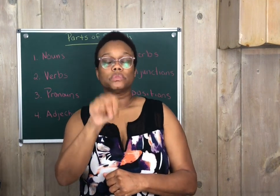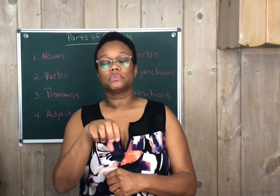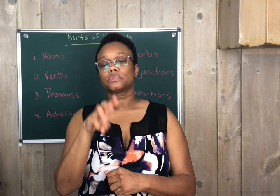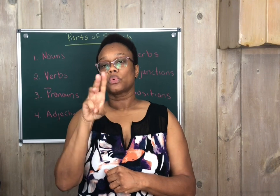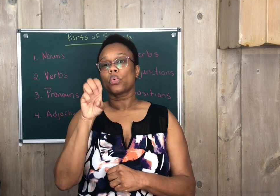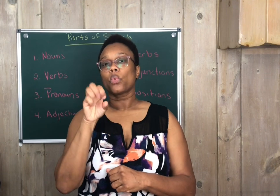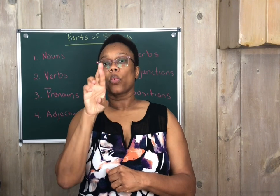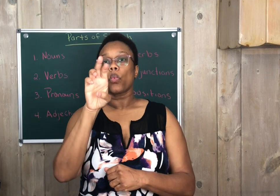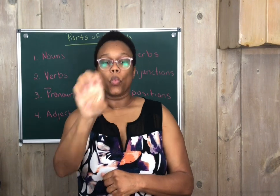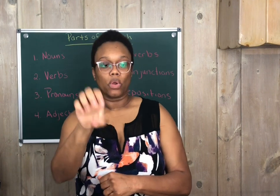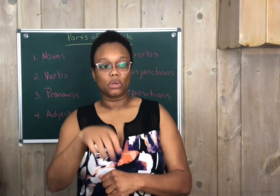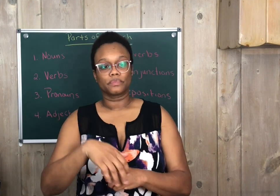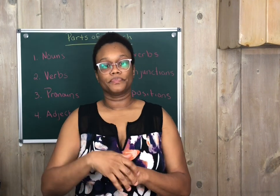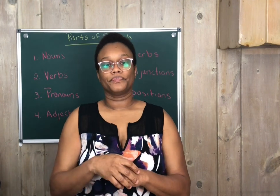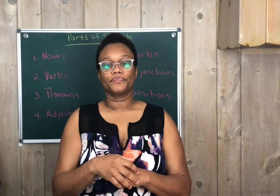Was were